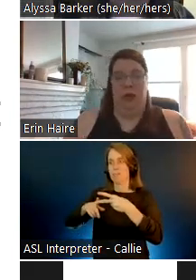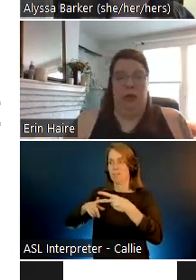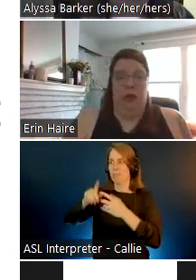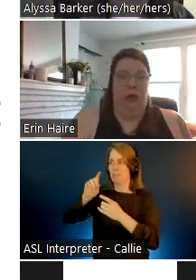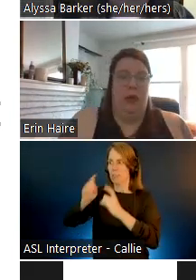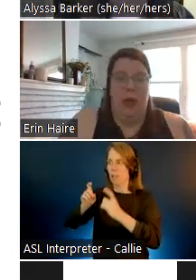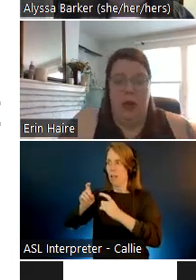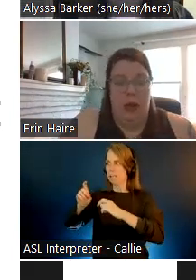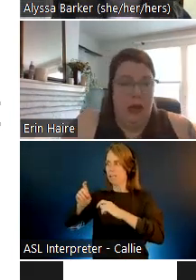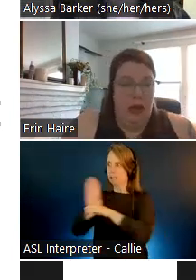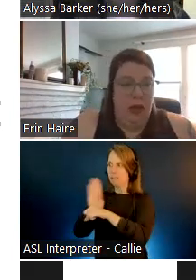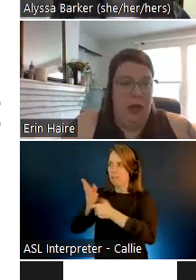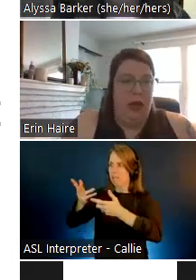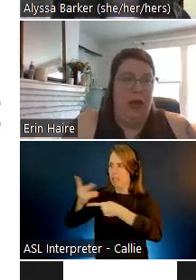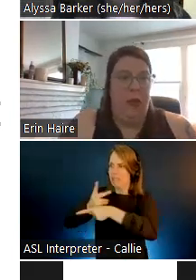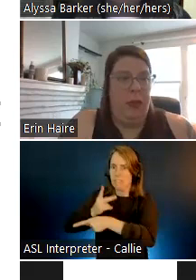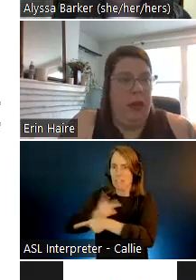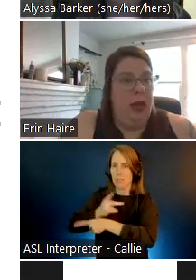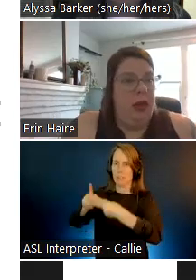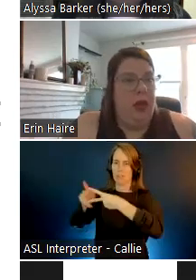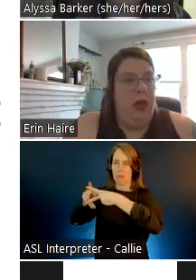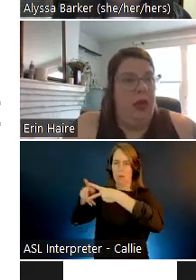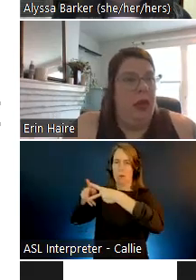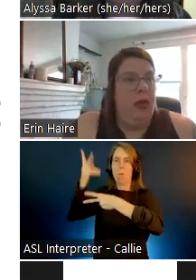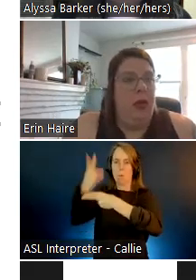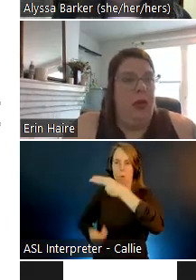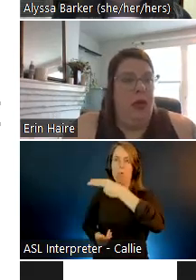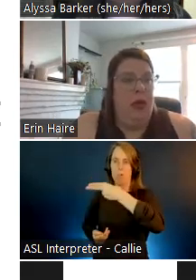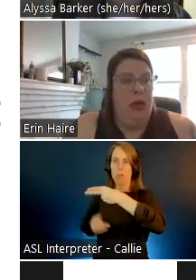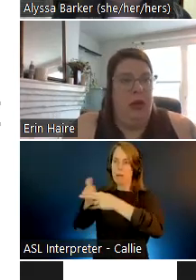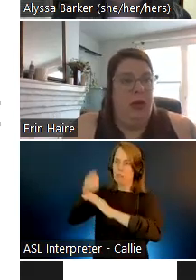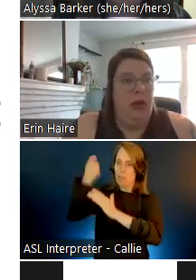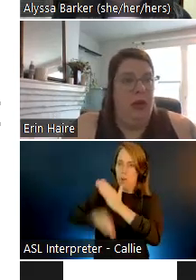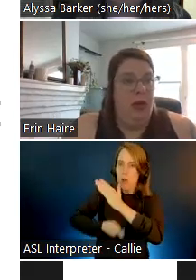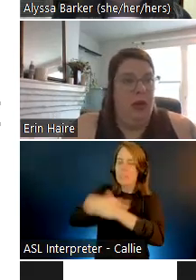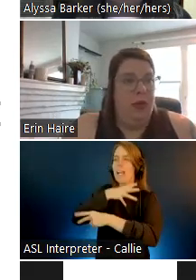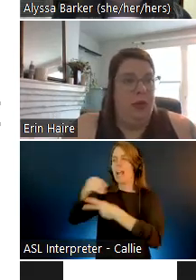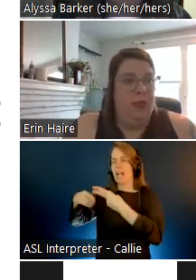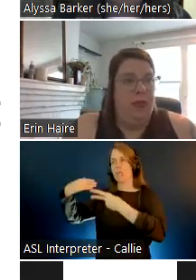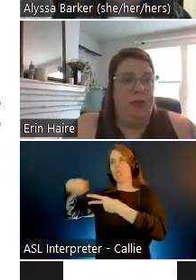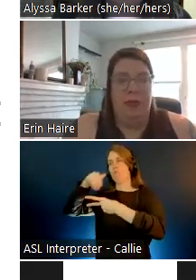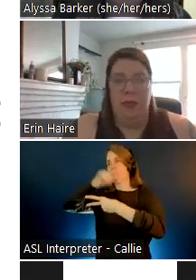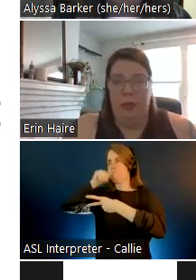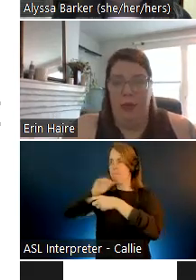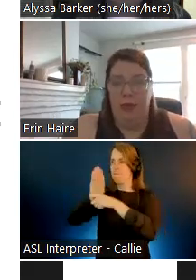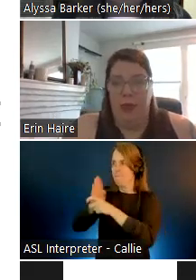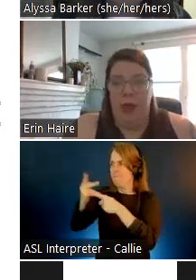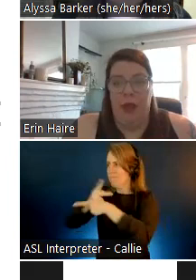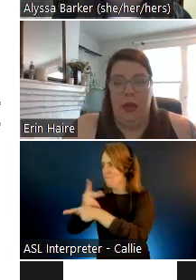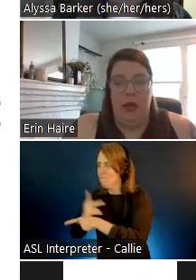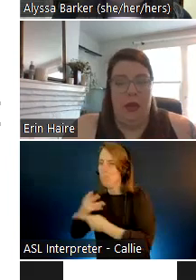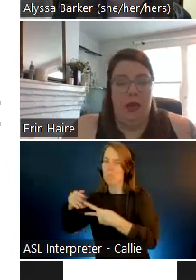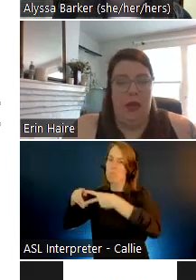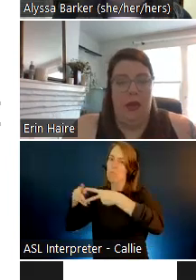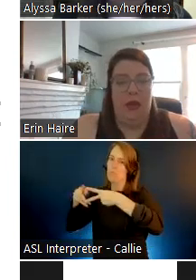a fundamental alteration of the housing program um and the important thing to remember is even if